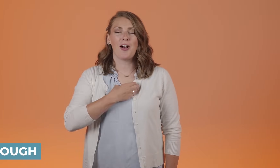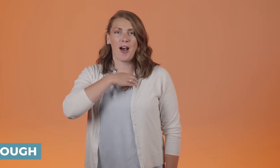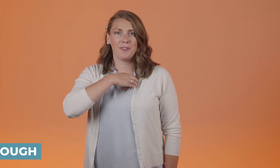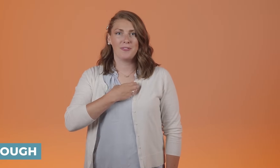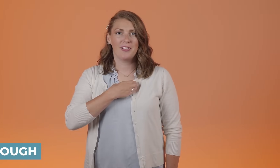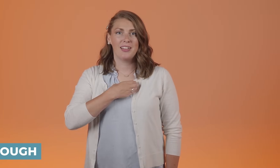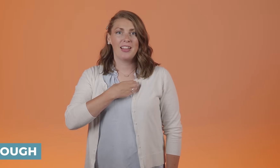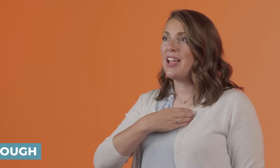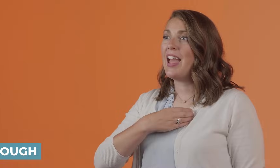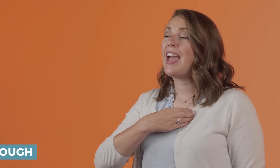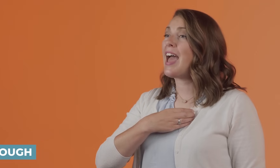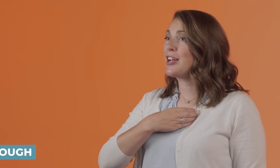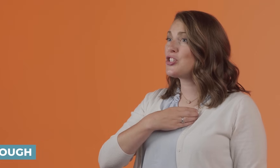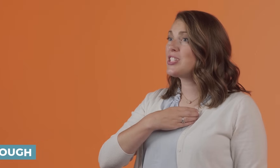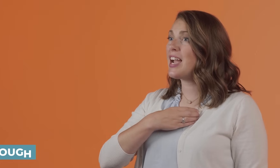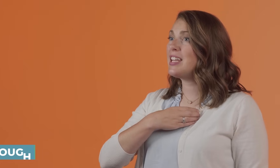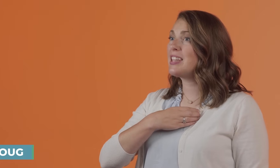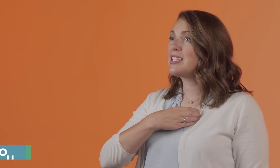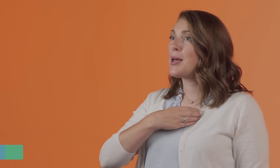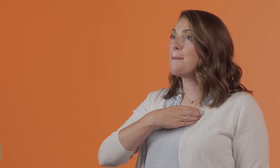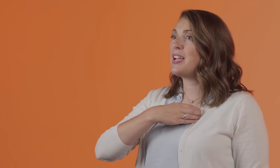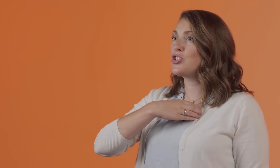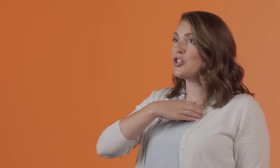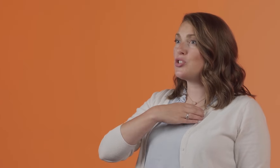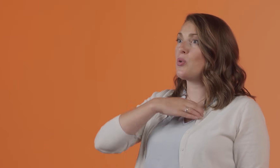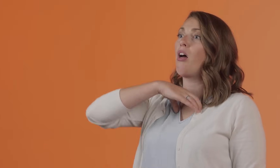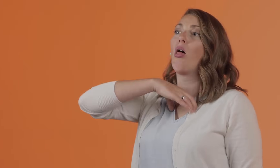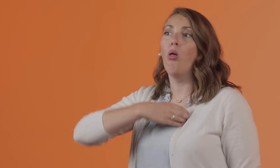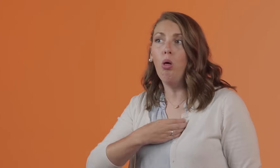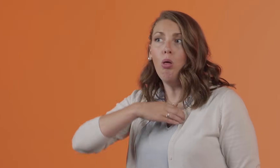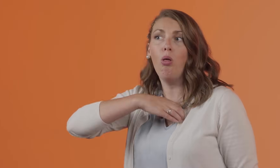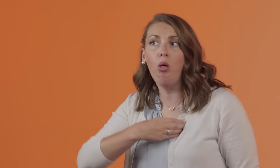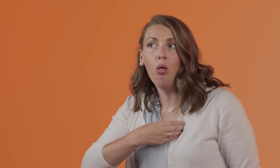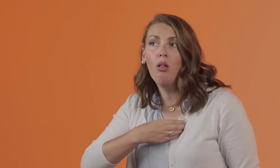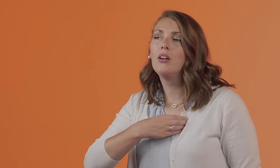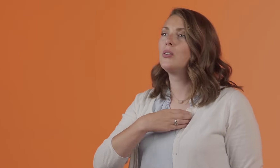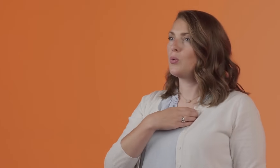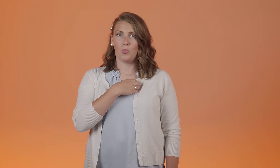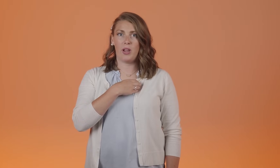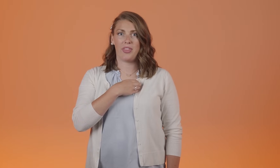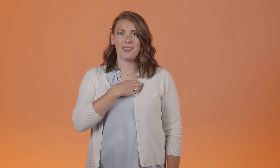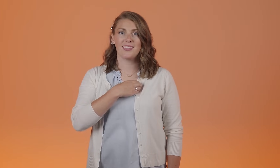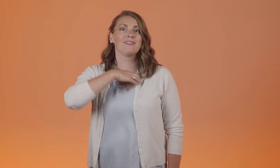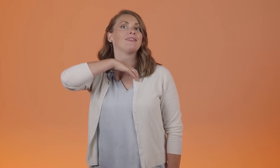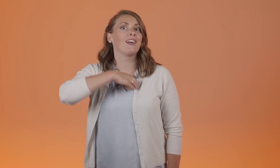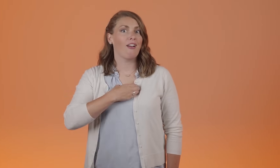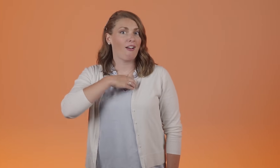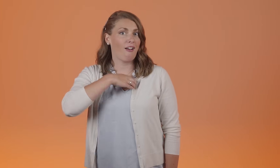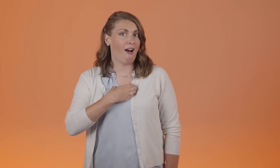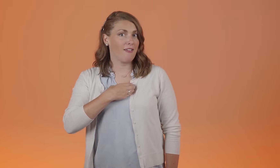cough,' and as you're signing this make sure you do it with it 'cough.'